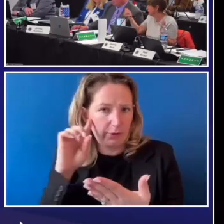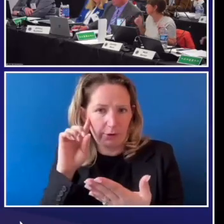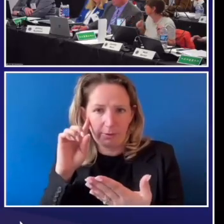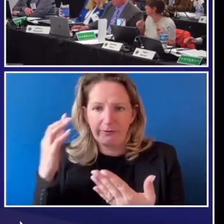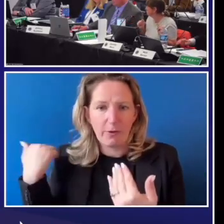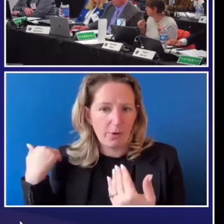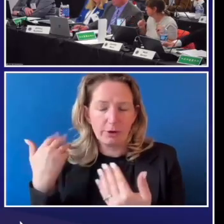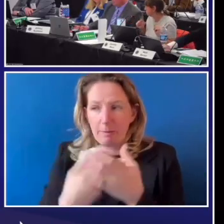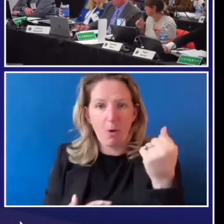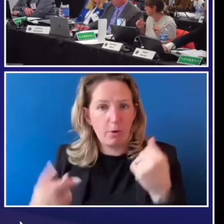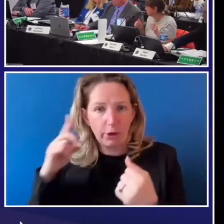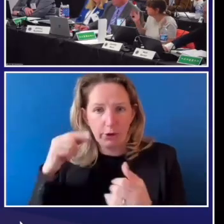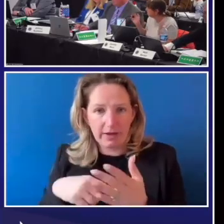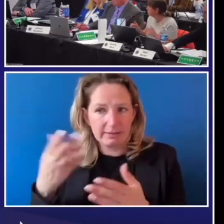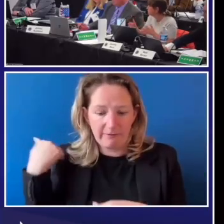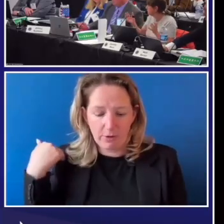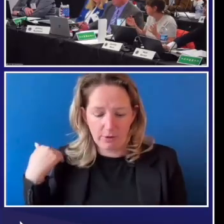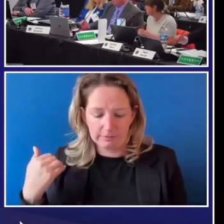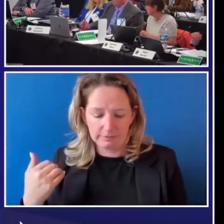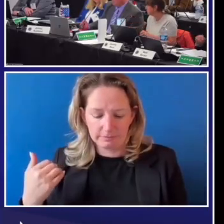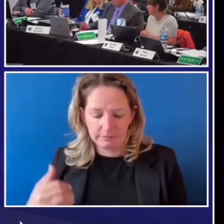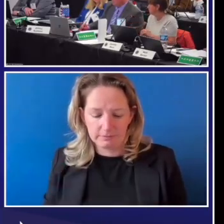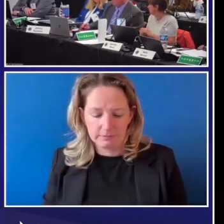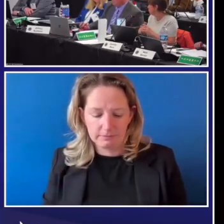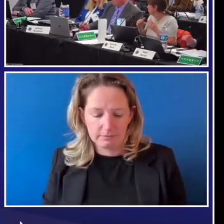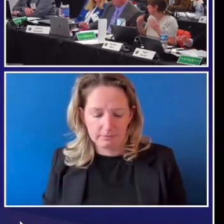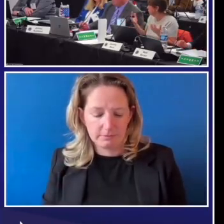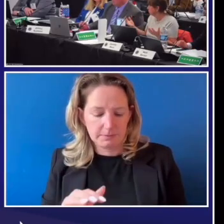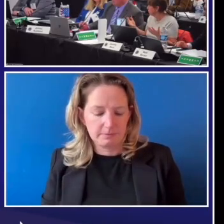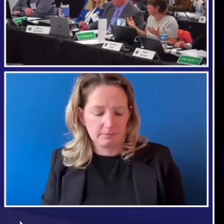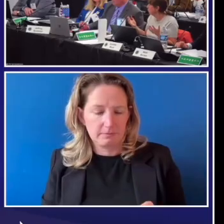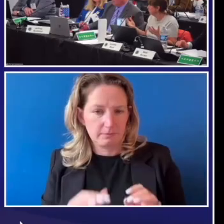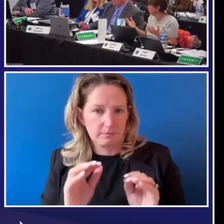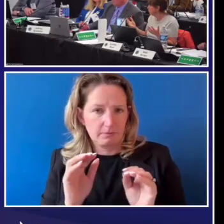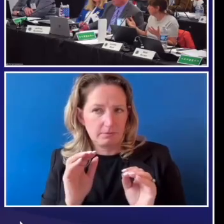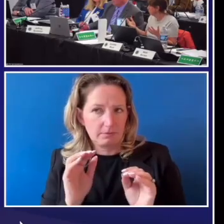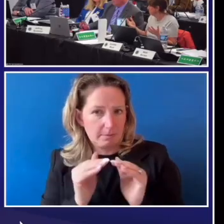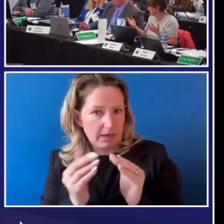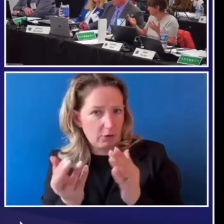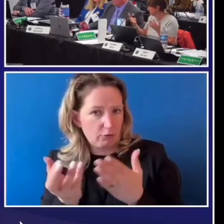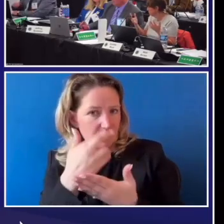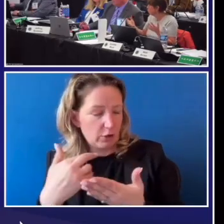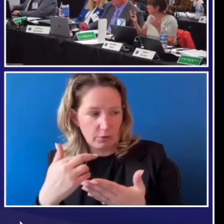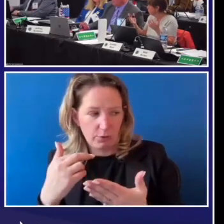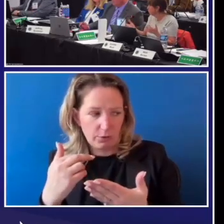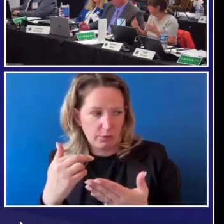I have both heard this for years from members of Congress and others, that, you know, that the peer review in